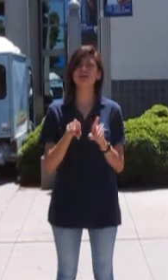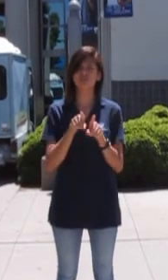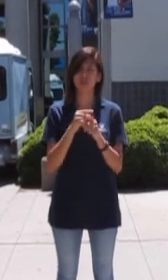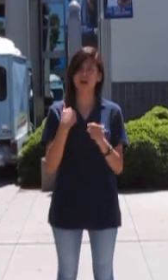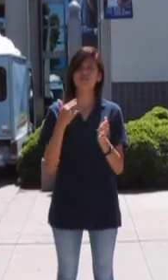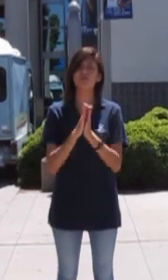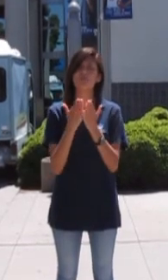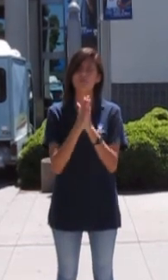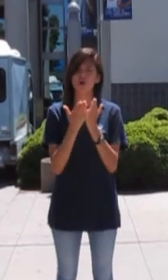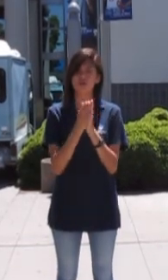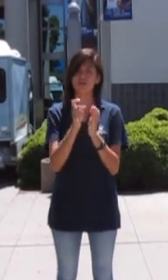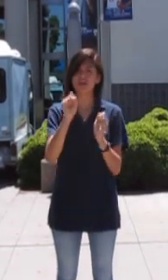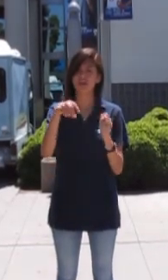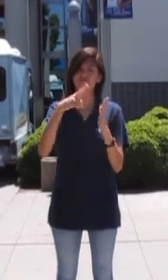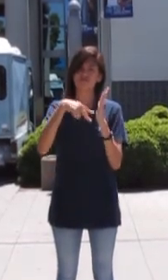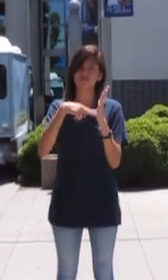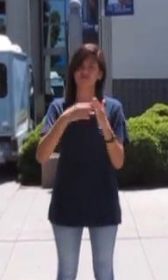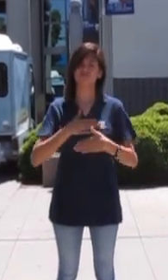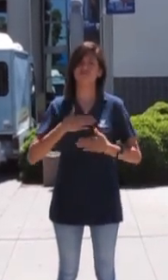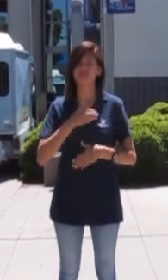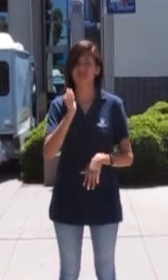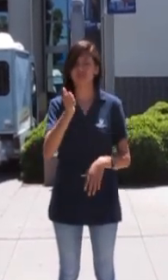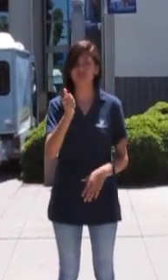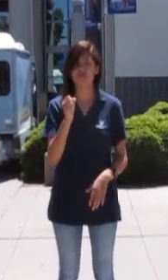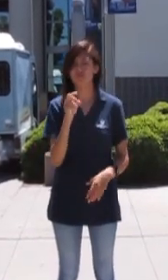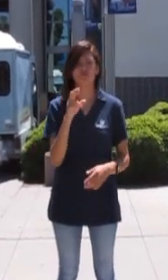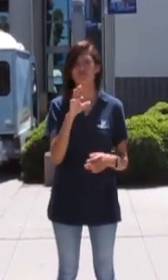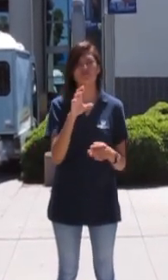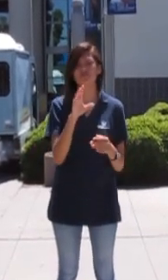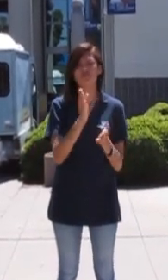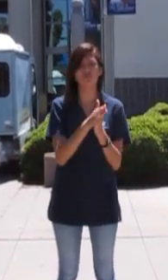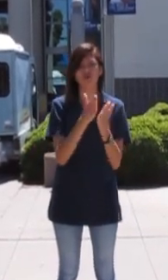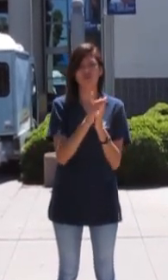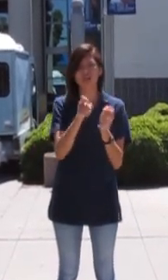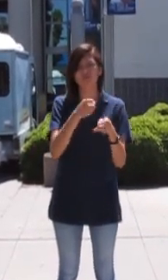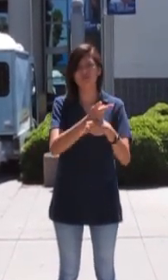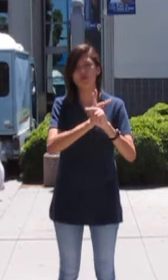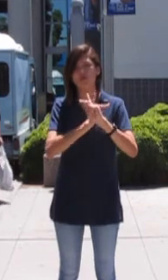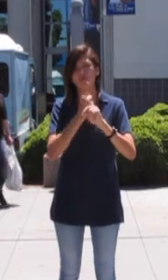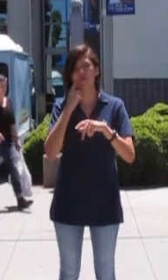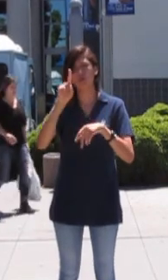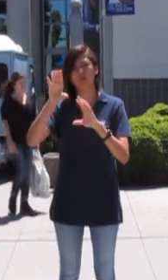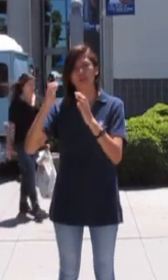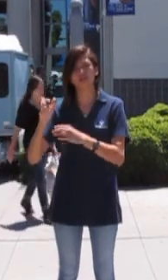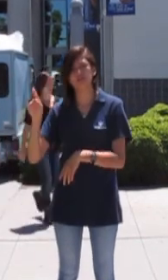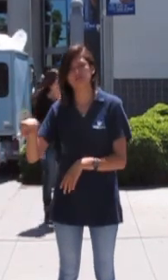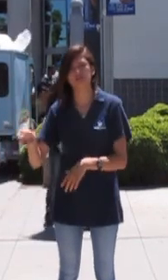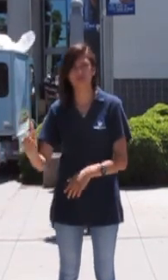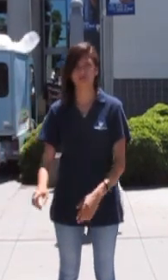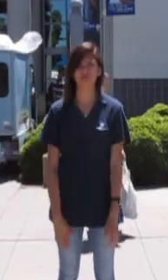We have books you can read for your enjoyment, or borrow books for your classes.